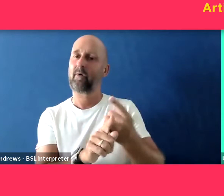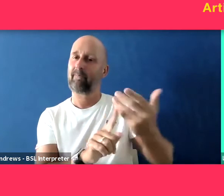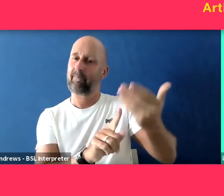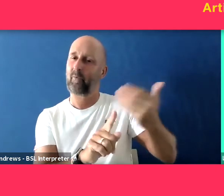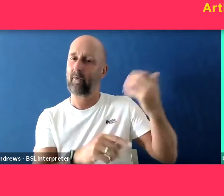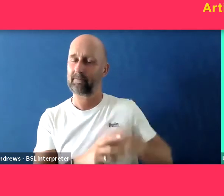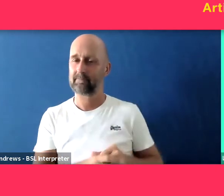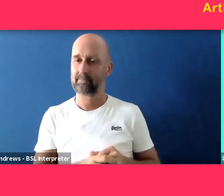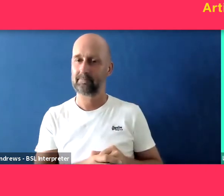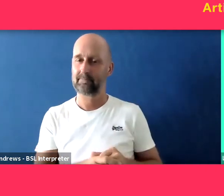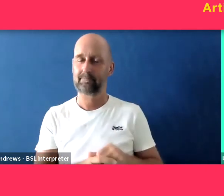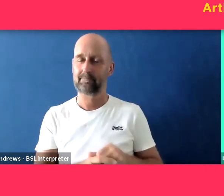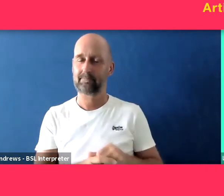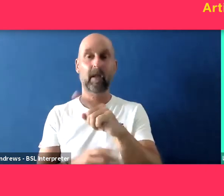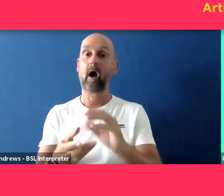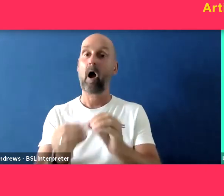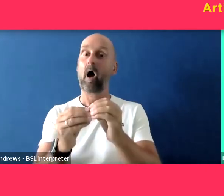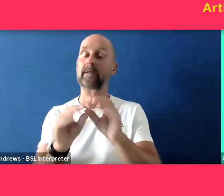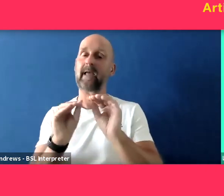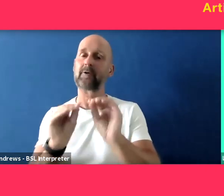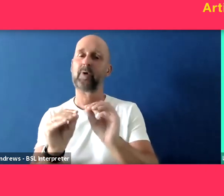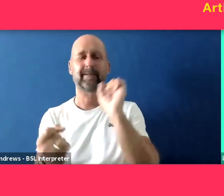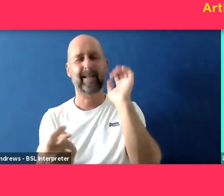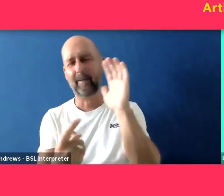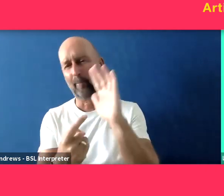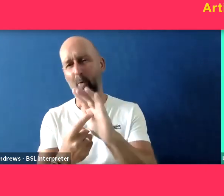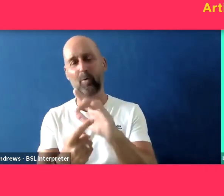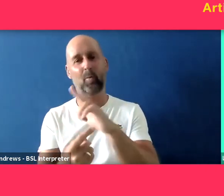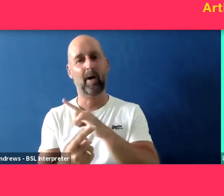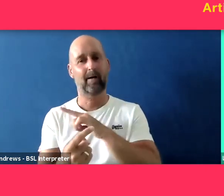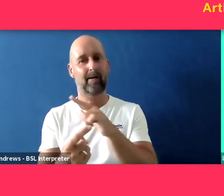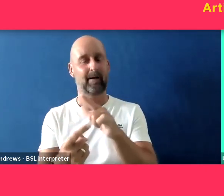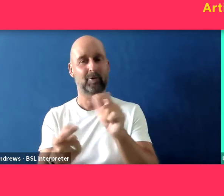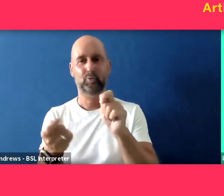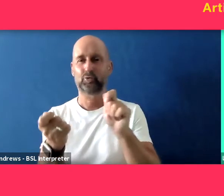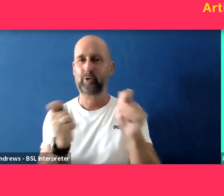Arts education and education is a vital tool to be use to transform society.